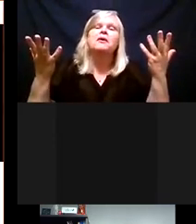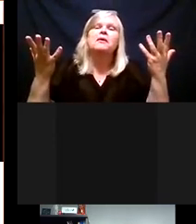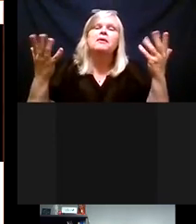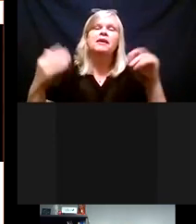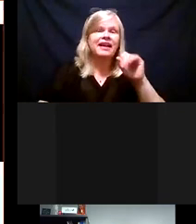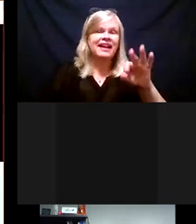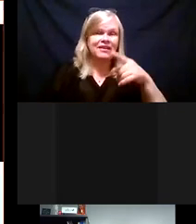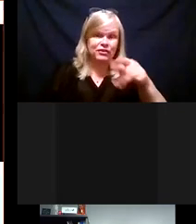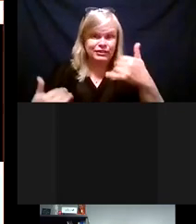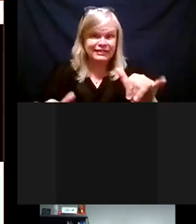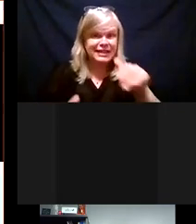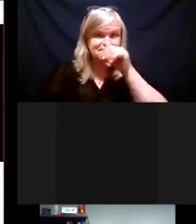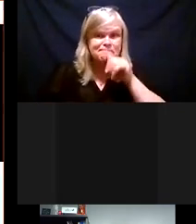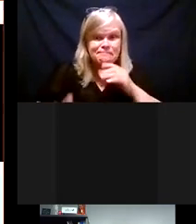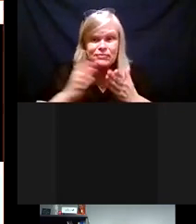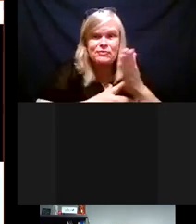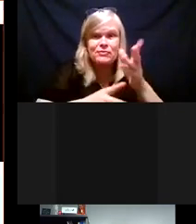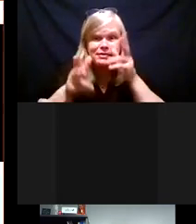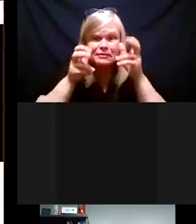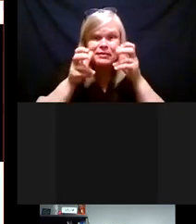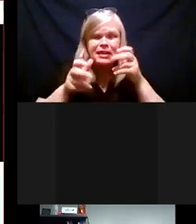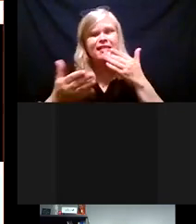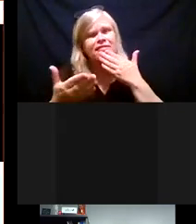THANK YOU. YOU ARE DOING A GREAT JOB.